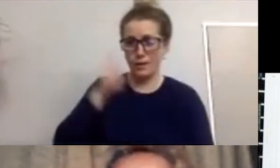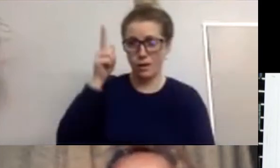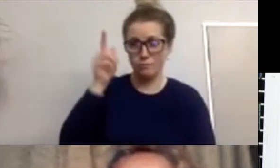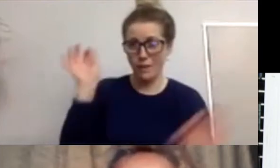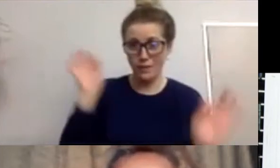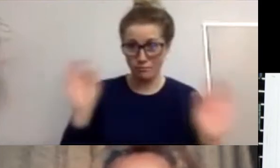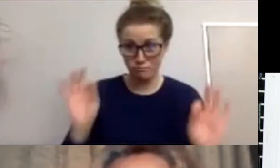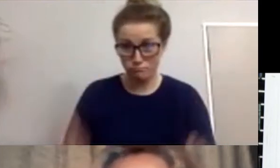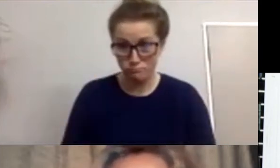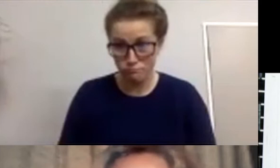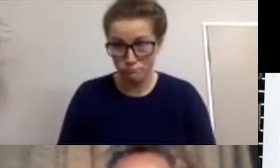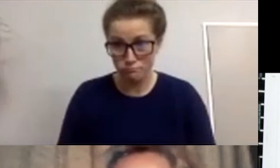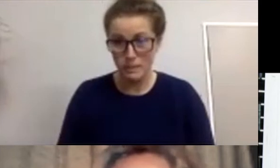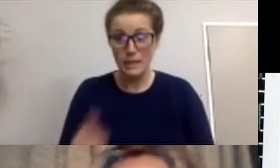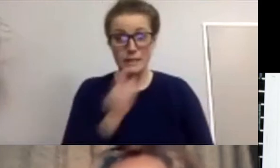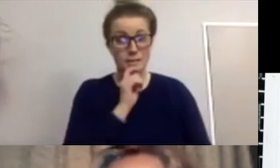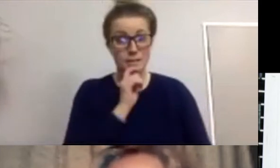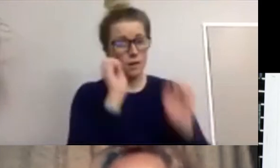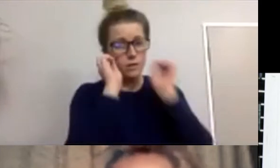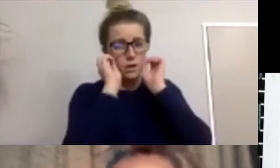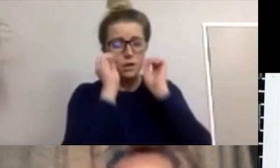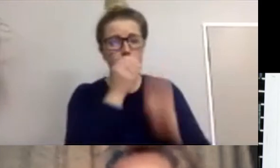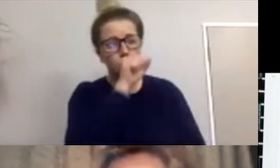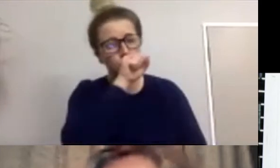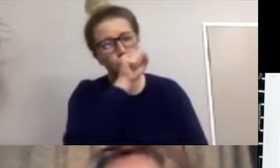The staff are fantastic, they're welcoming, knowledgeable